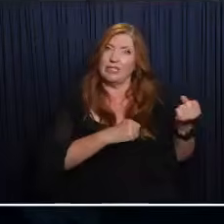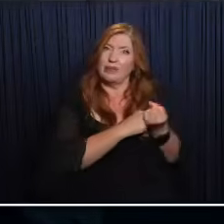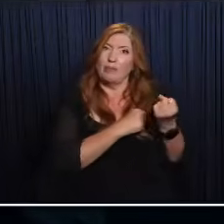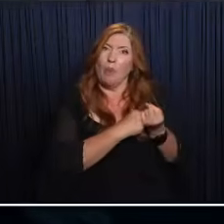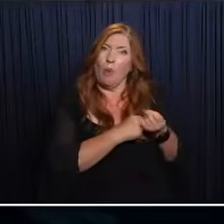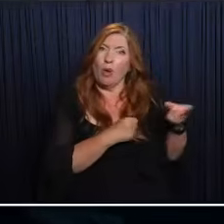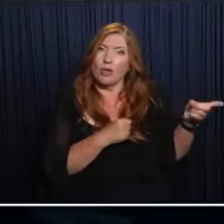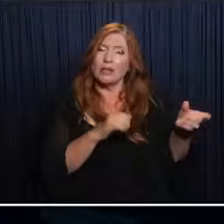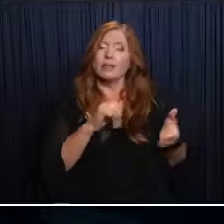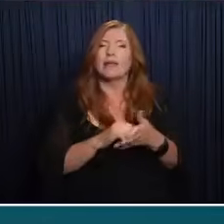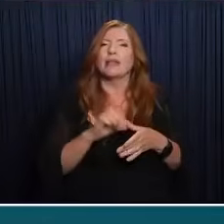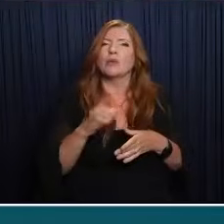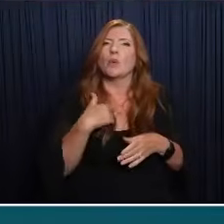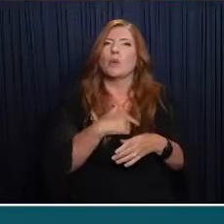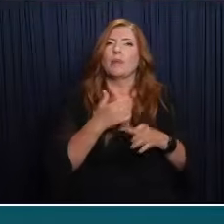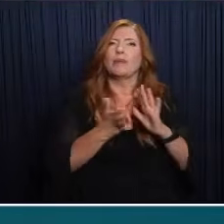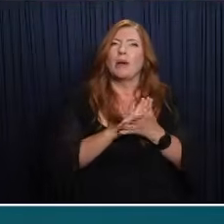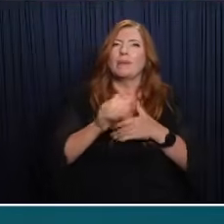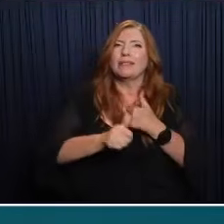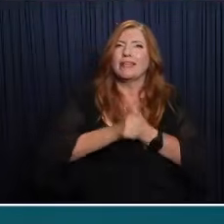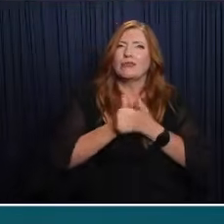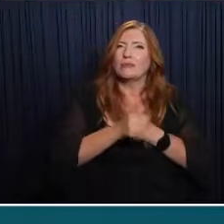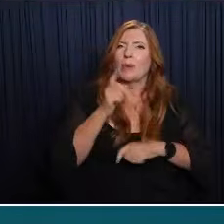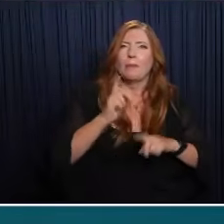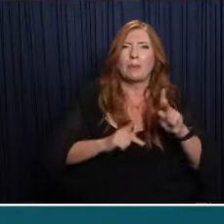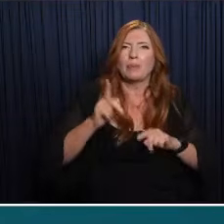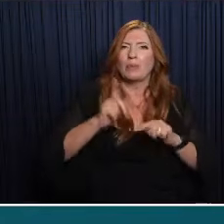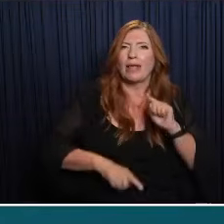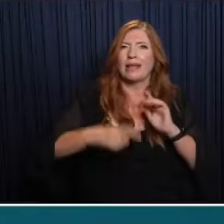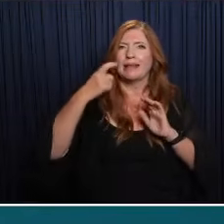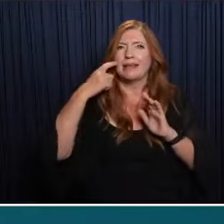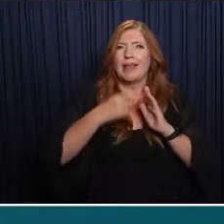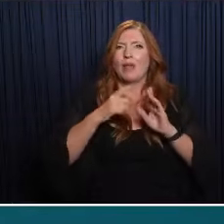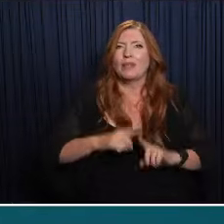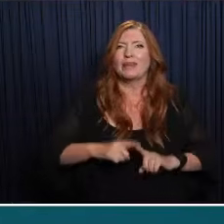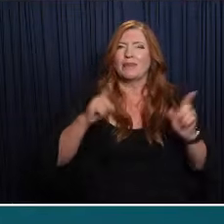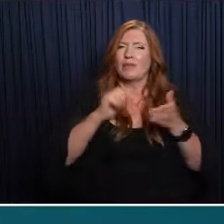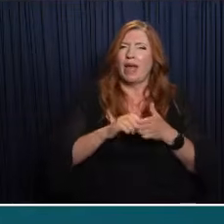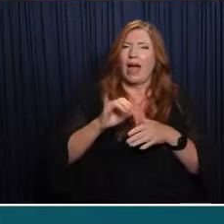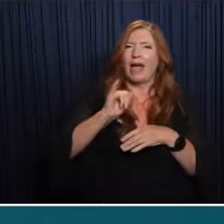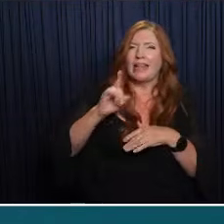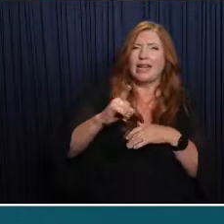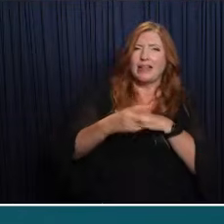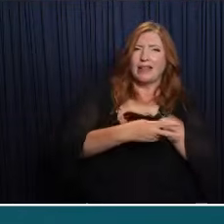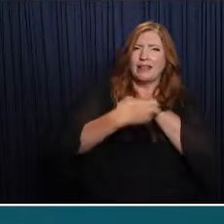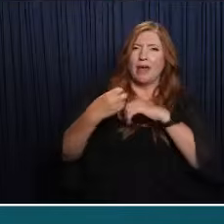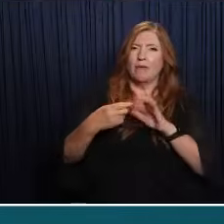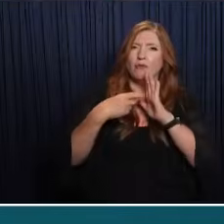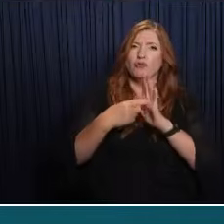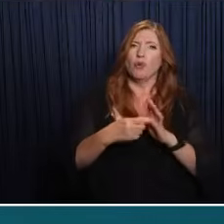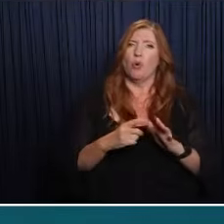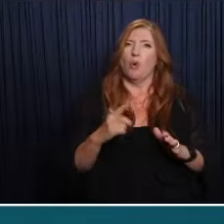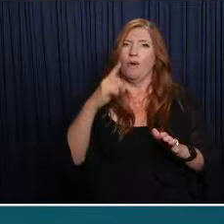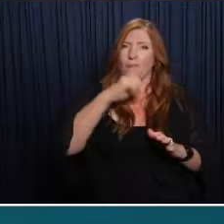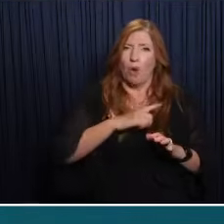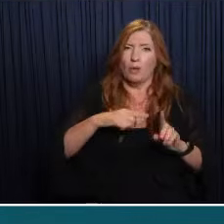THOO IS AN AI GENERATED IMFRAJ FROM A PAK HE SUPPORTS. PEOPLE CAN'T TELL THE